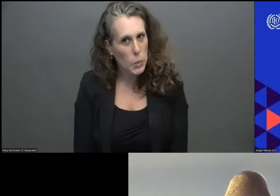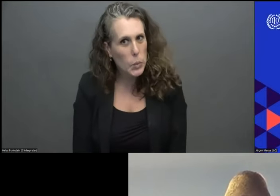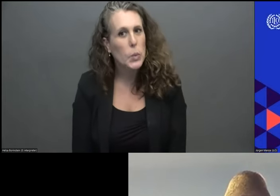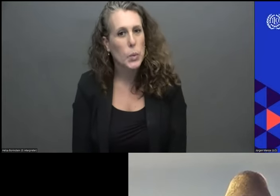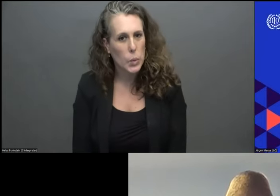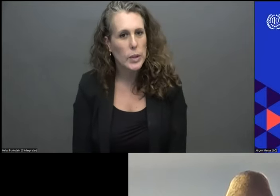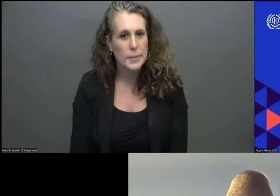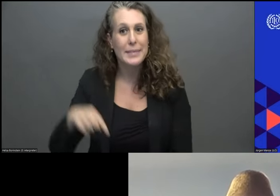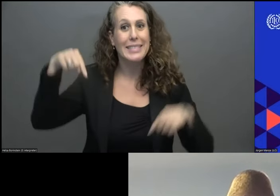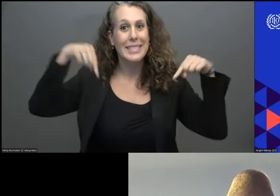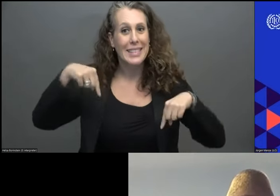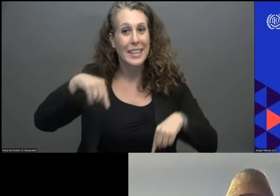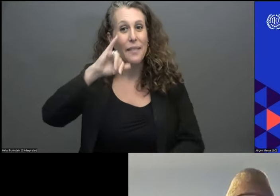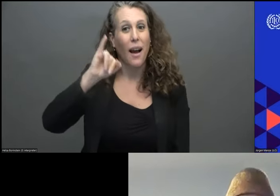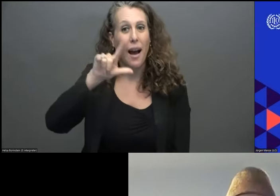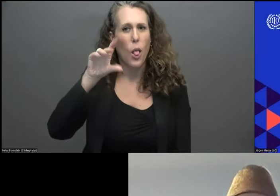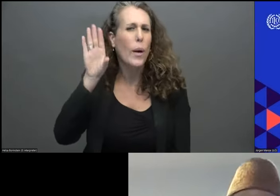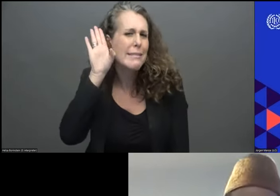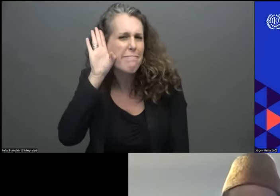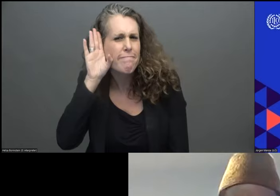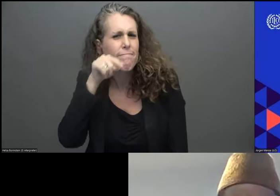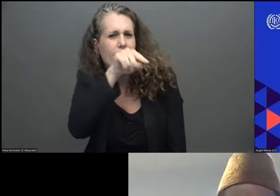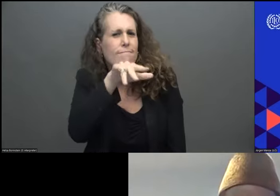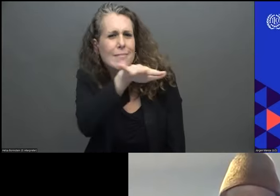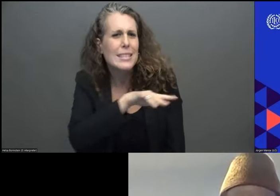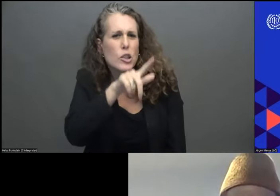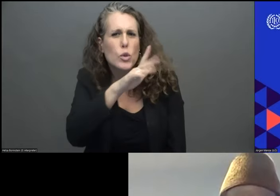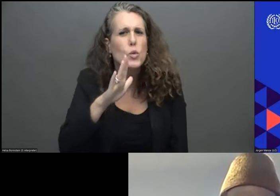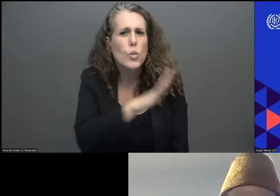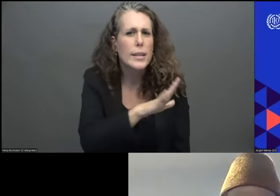to hear what's happening in in West Africa because, I mean, many of you might know that